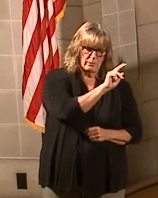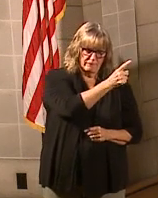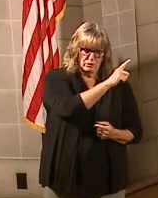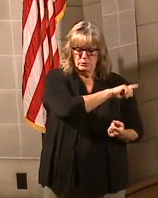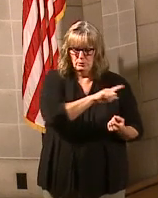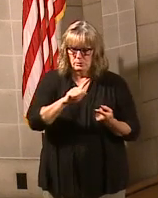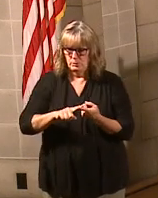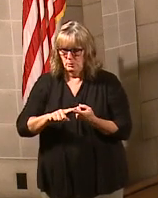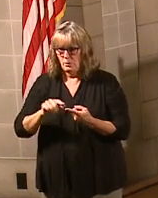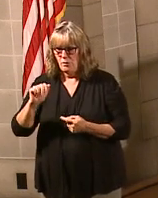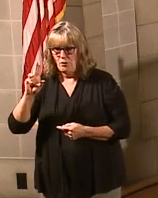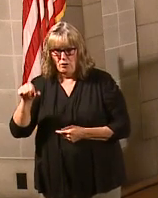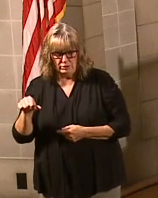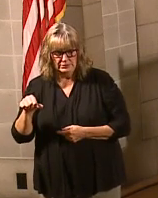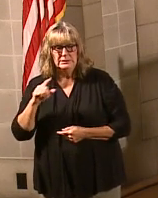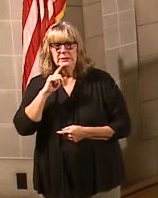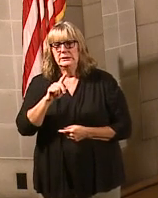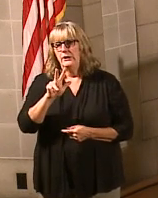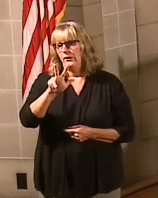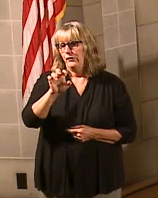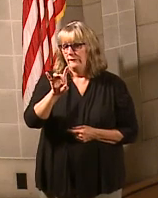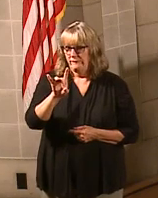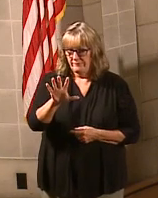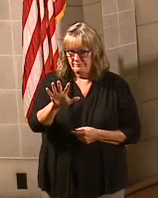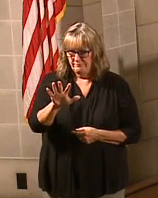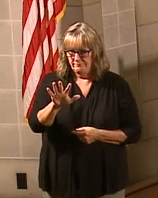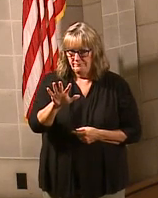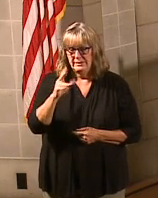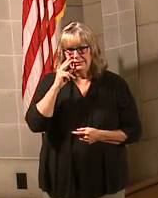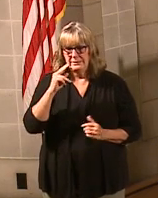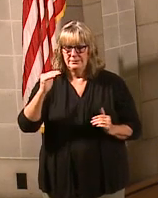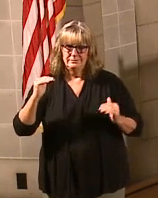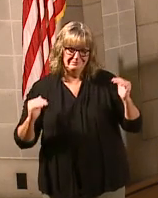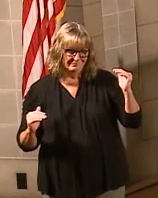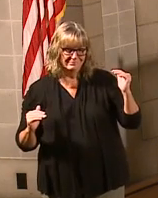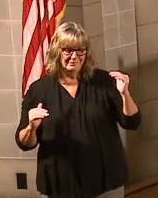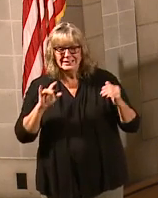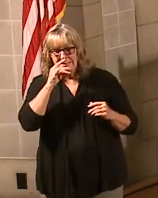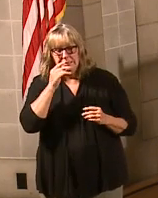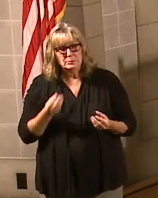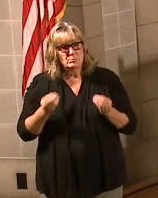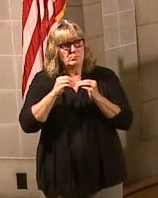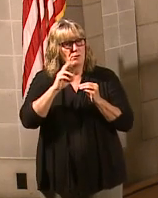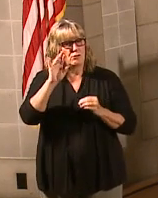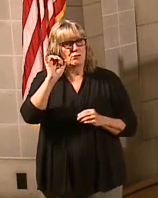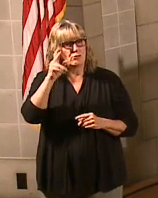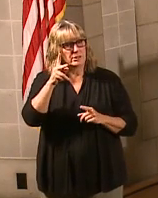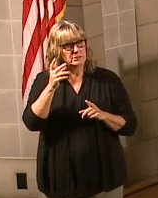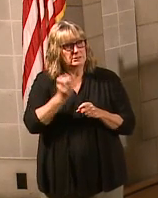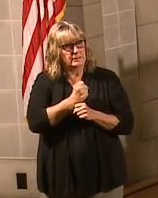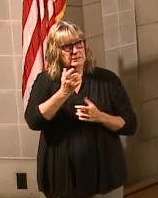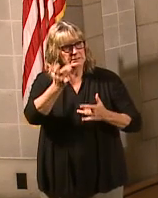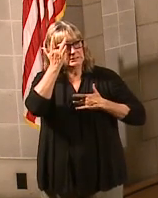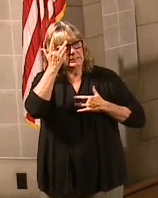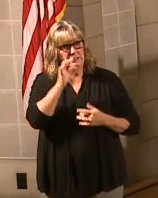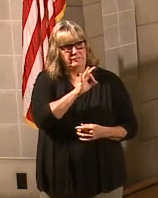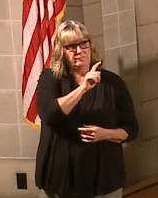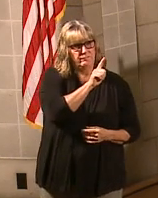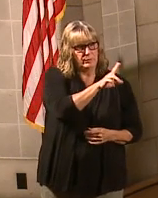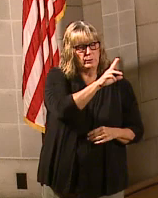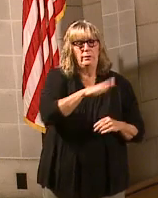PANDEMIC -- AND THESE ARE